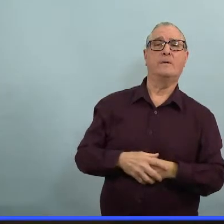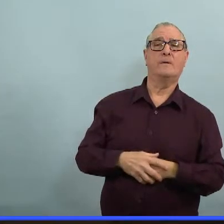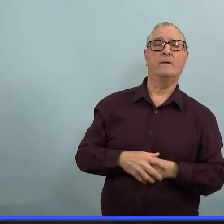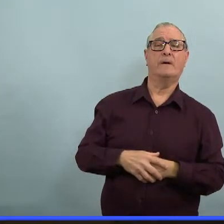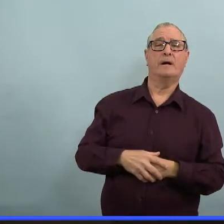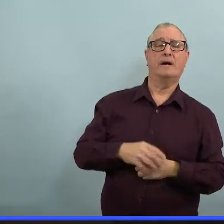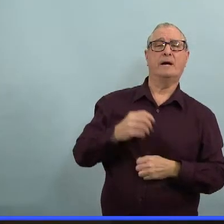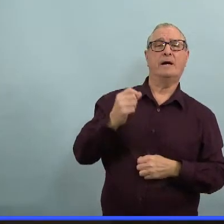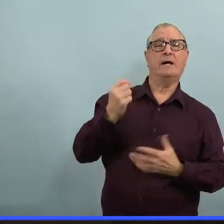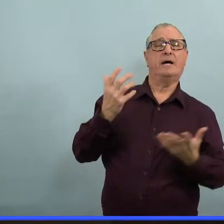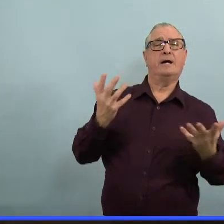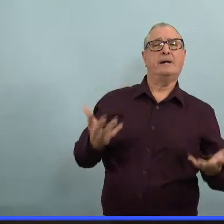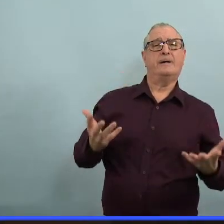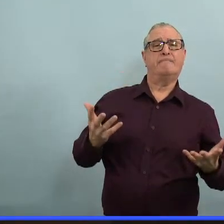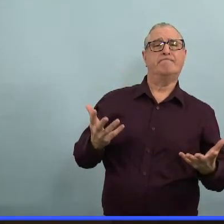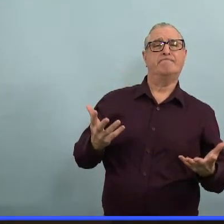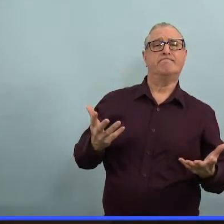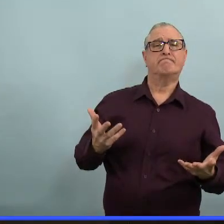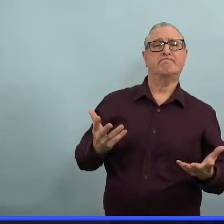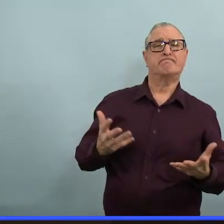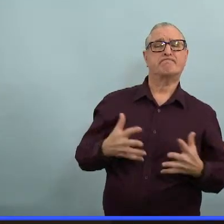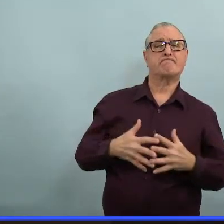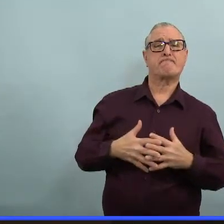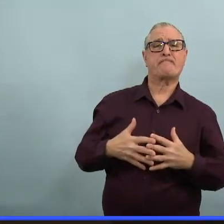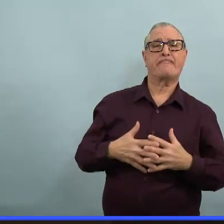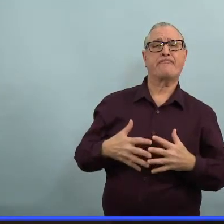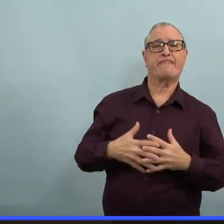go a little out the window when we start adding these variables in